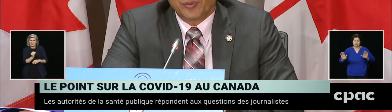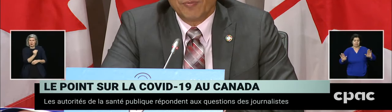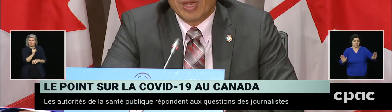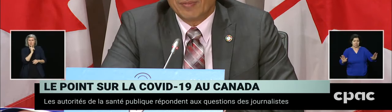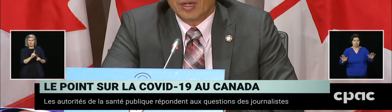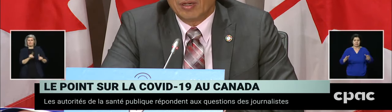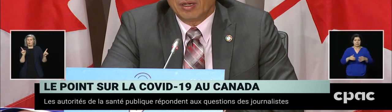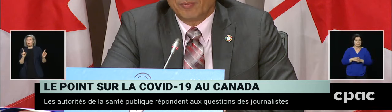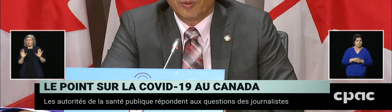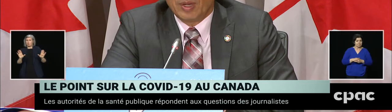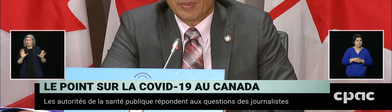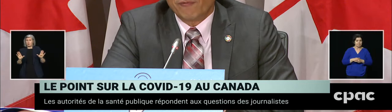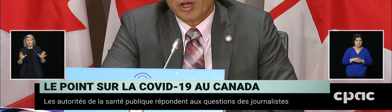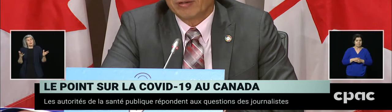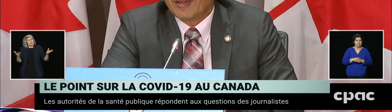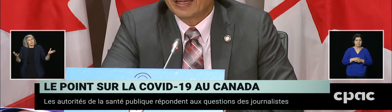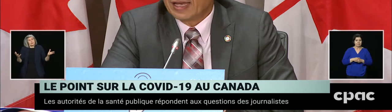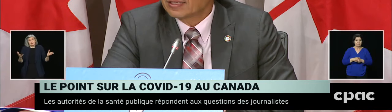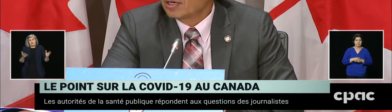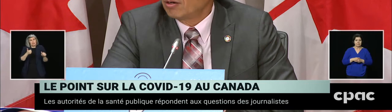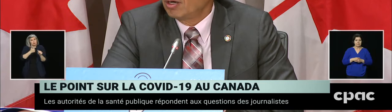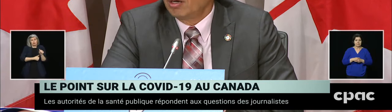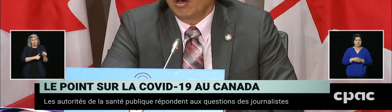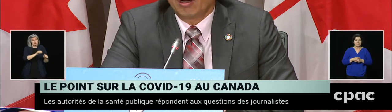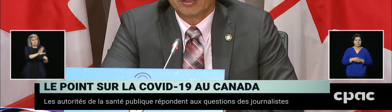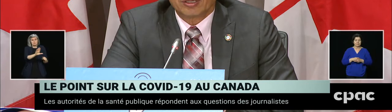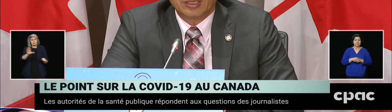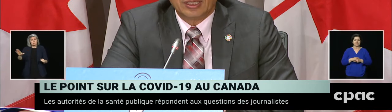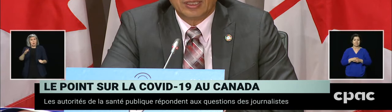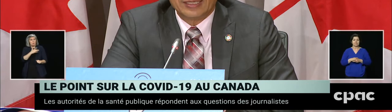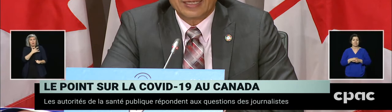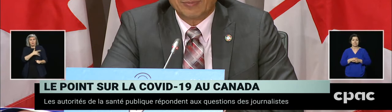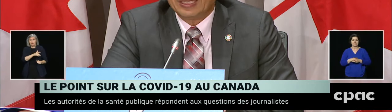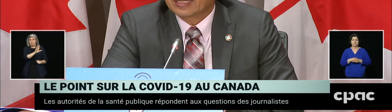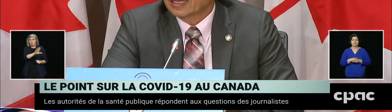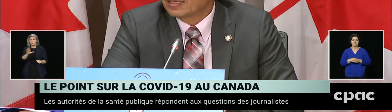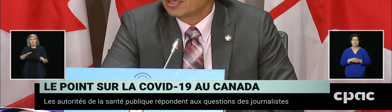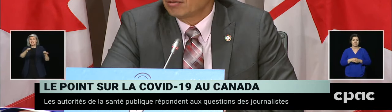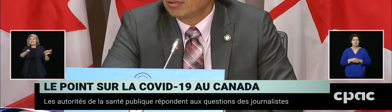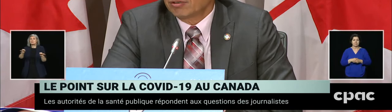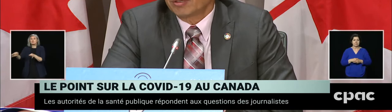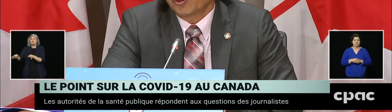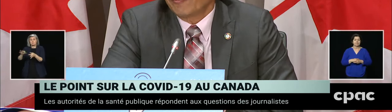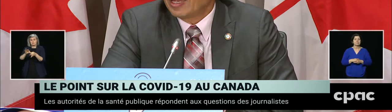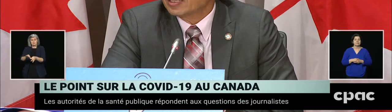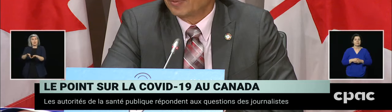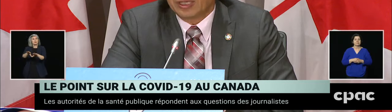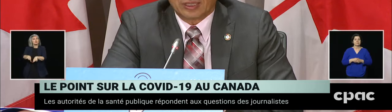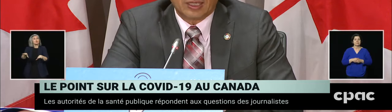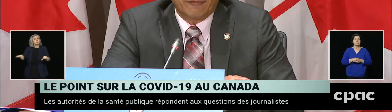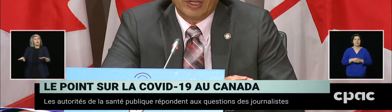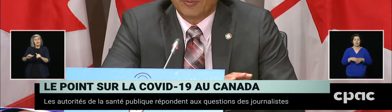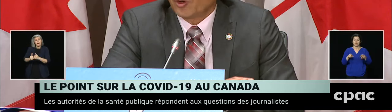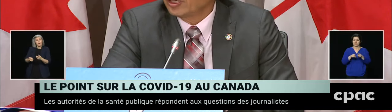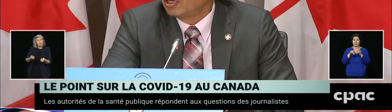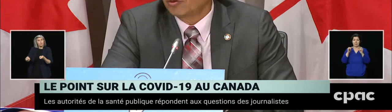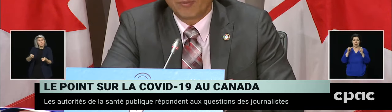THAT EVEN WITHIN A PROVINCE, DECISIONS AS TO WHAT TO BE --